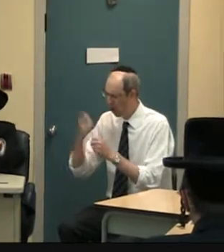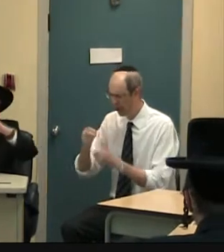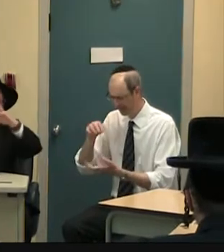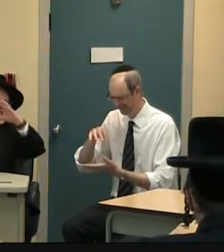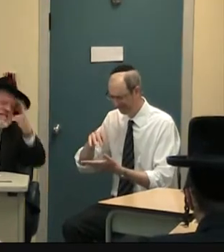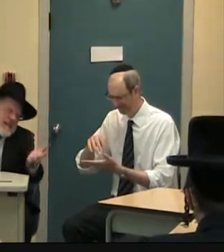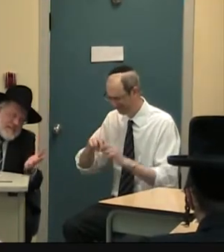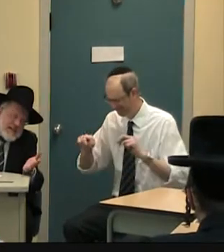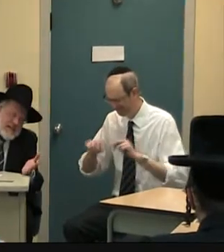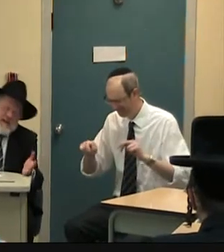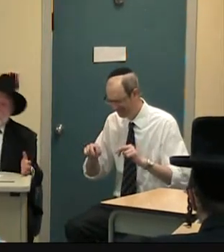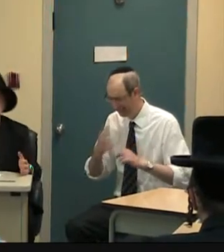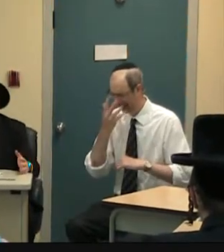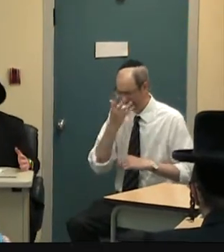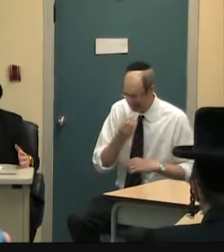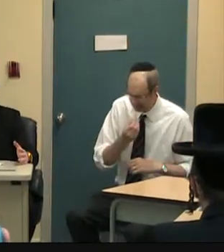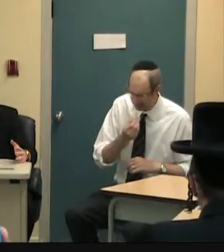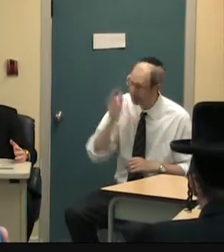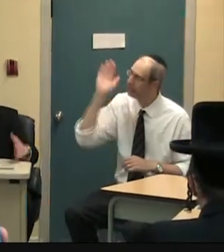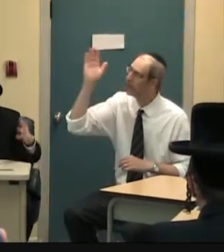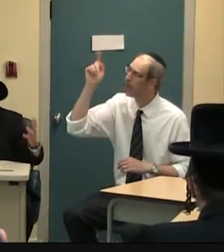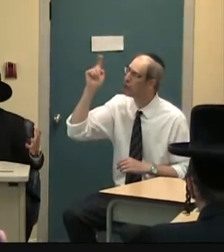they slept in and a cutter sparkle woke them up it was noise